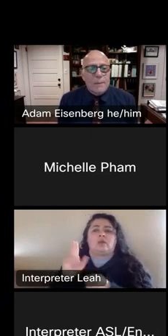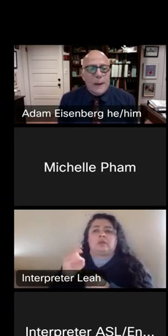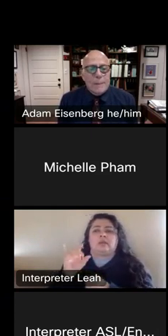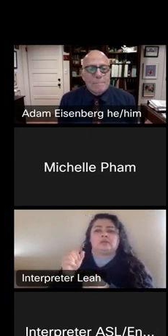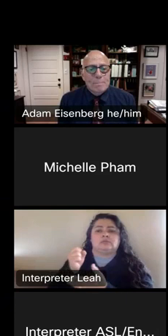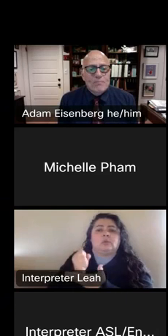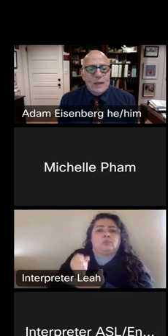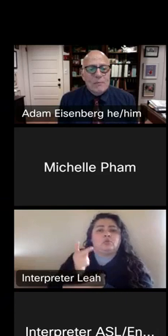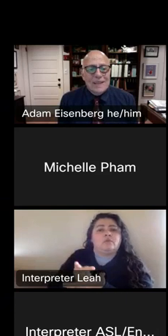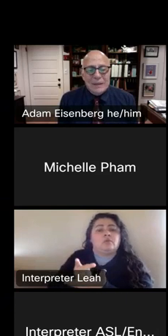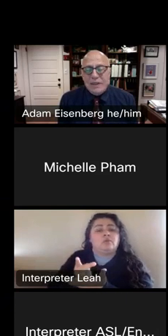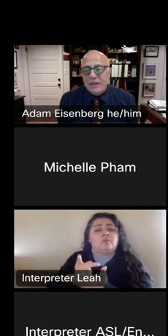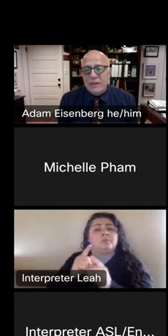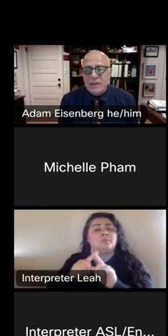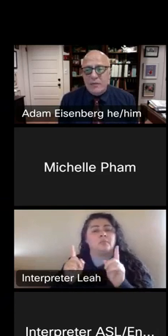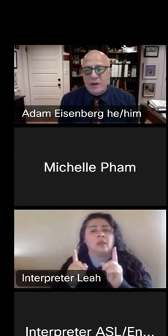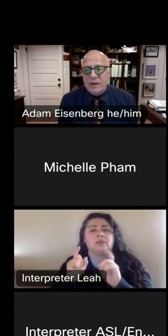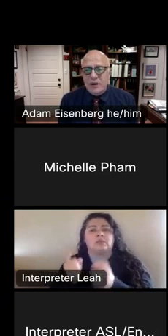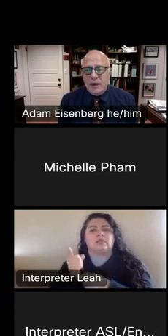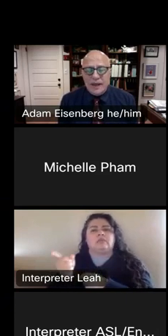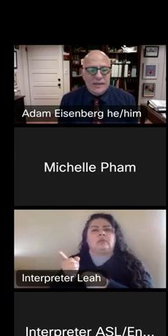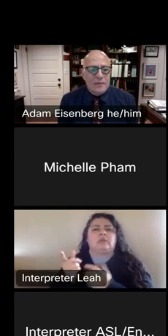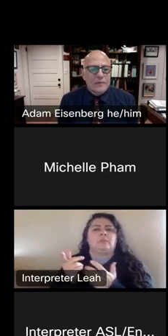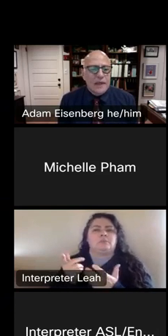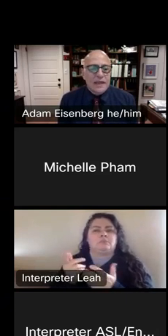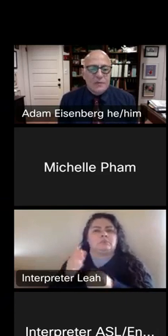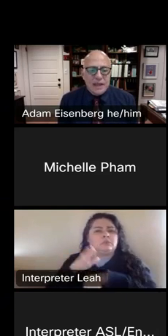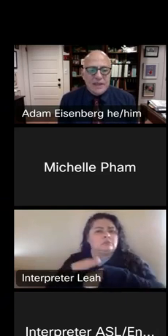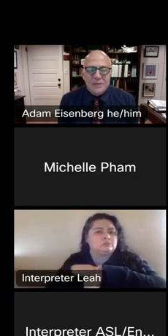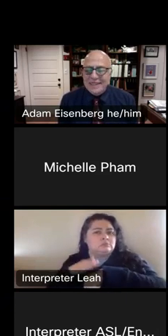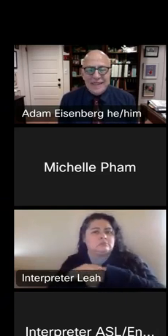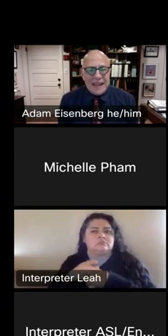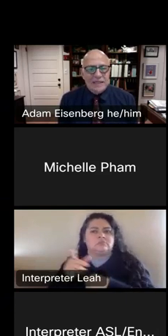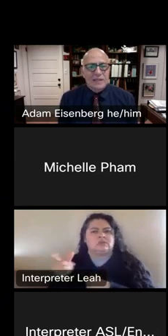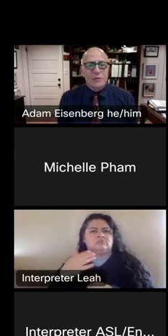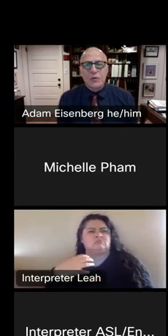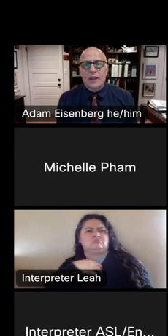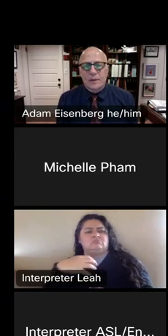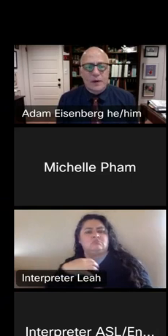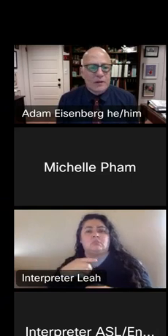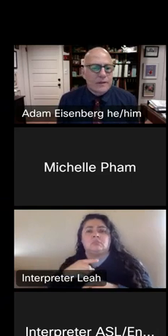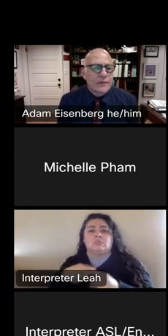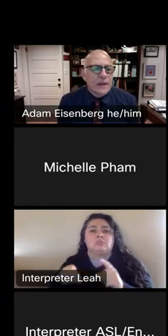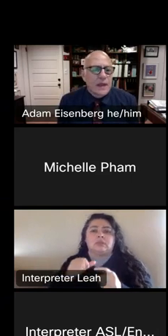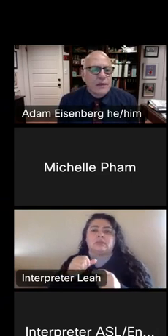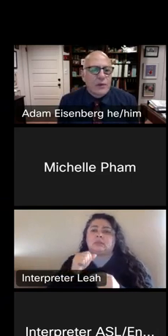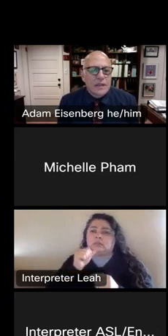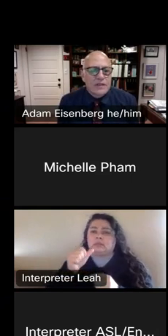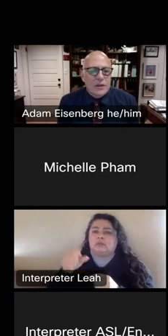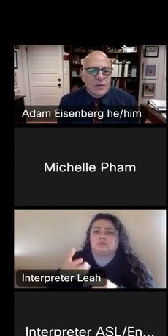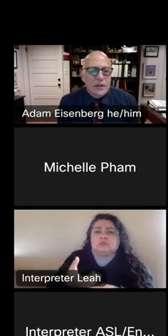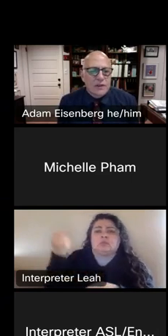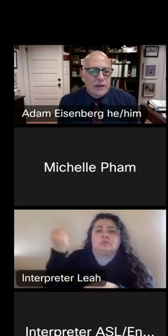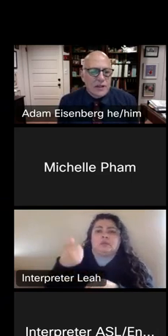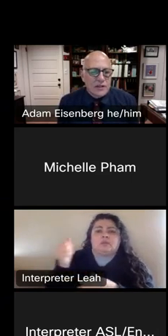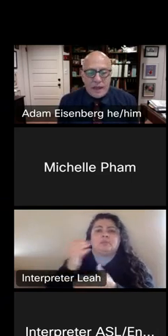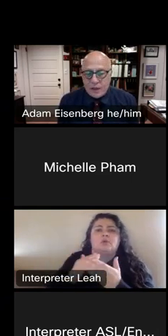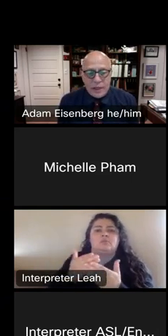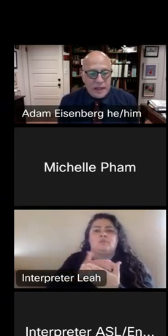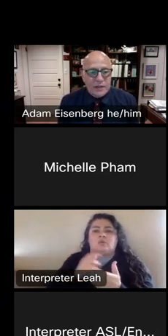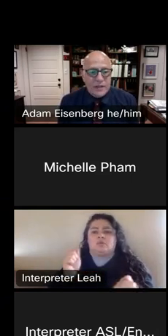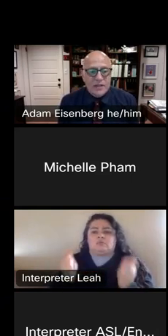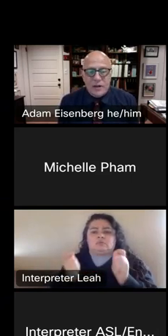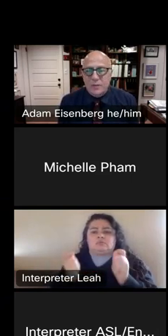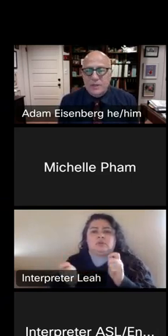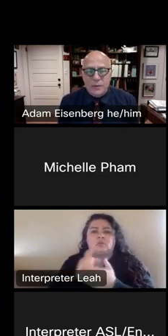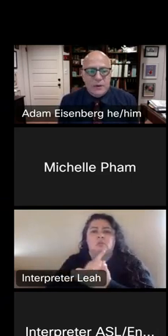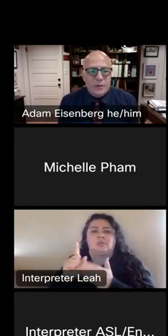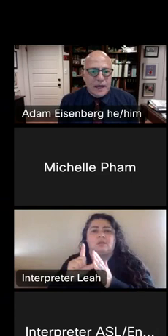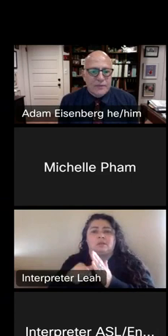Um, but they were giving him some heads up, he objected, but he didn't ask to remove any part of it before they started the reconfiguration and a week later they started to proceed with their plan.